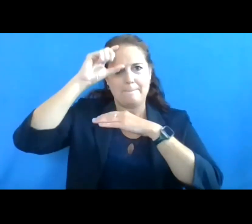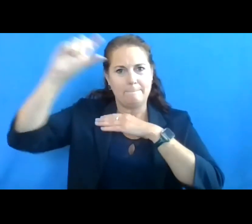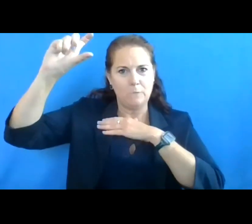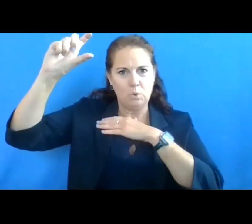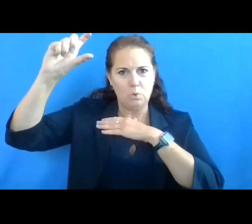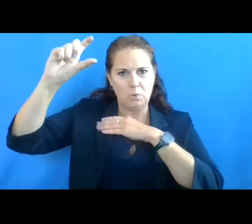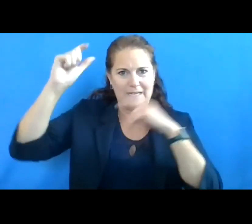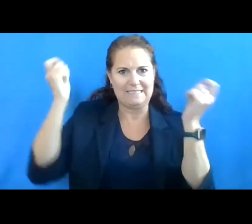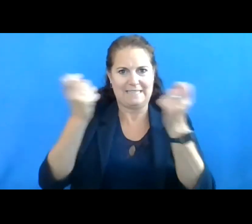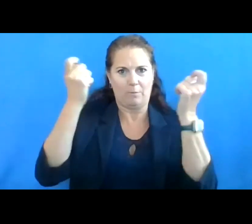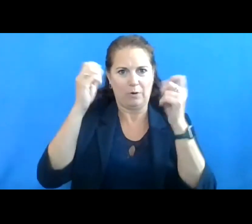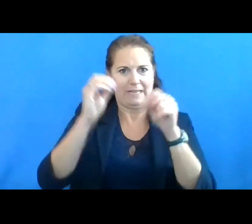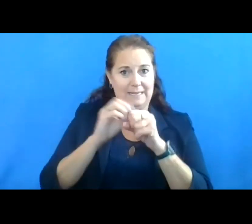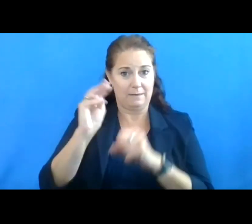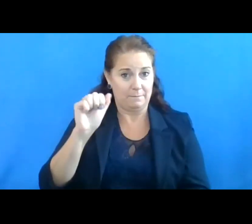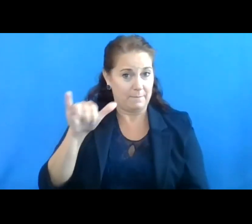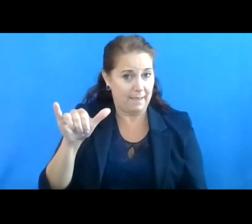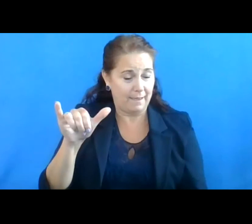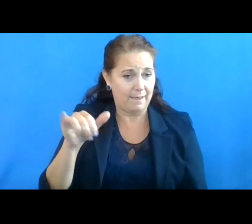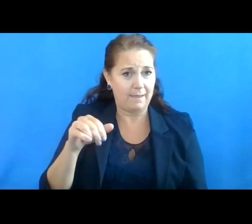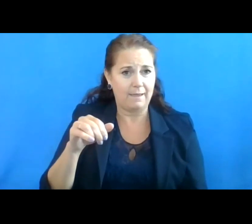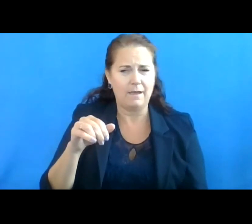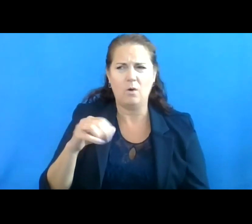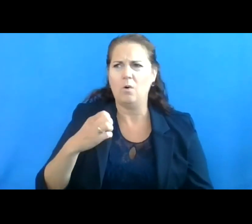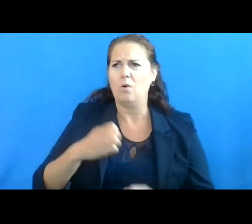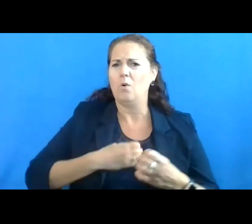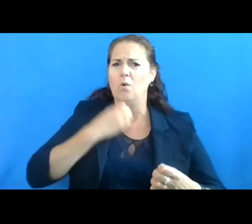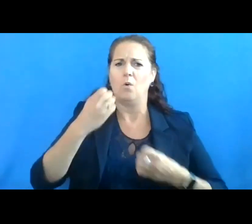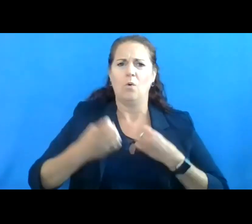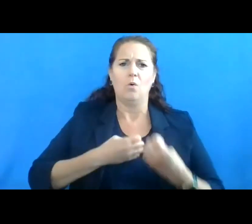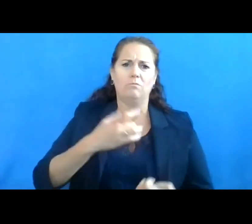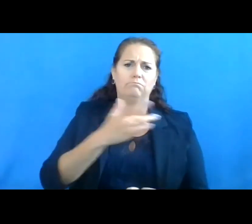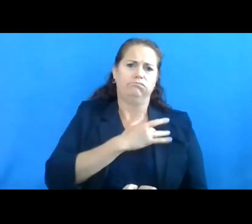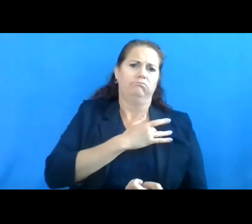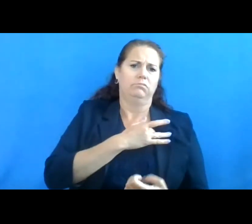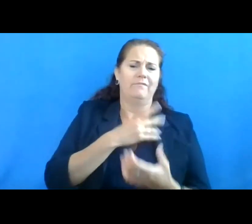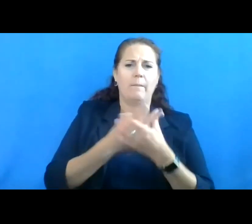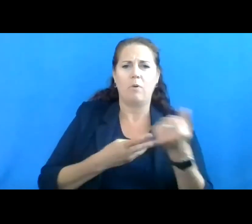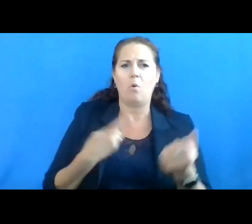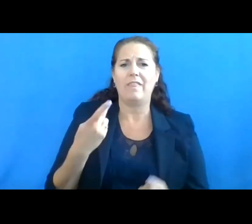It was very emotional for both of us and she is ten years old.